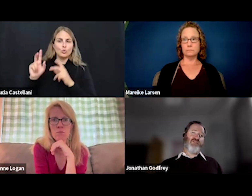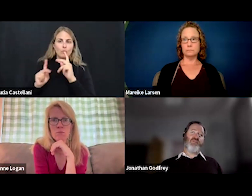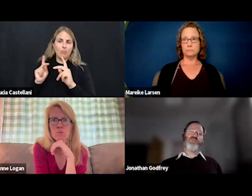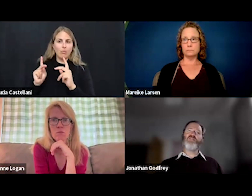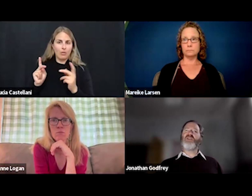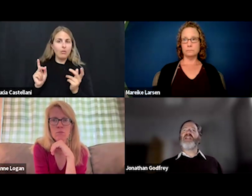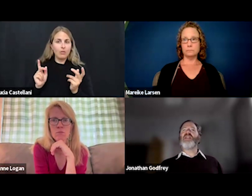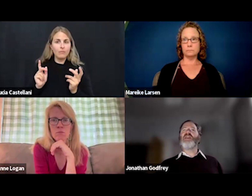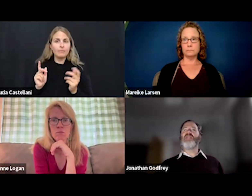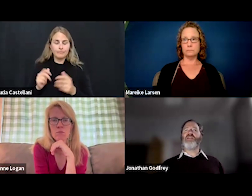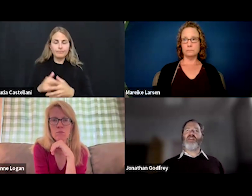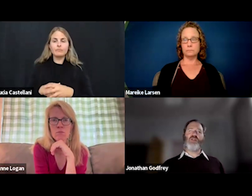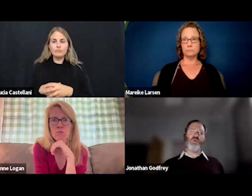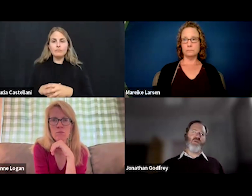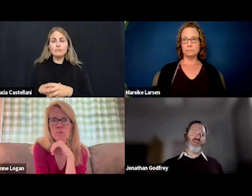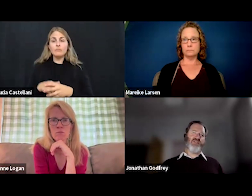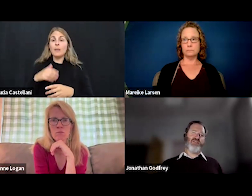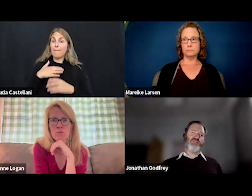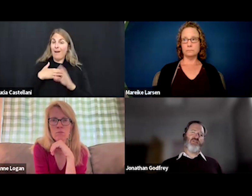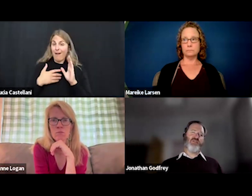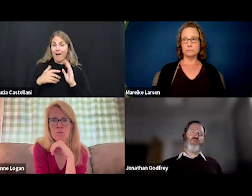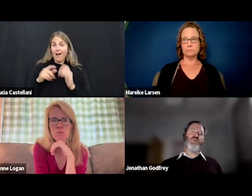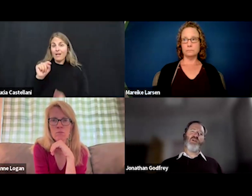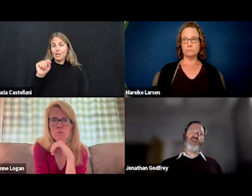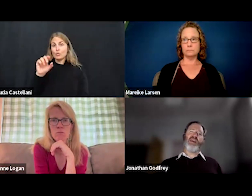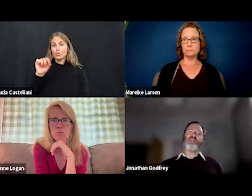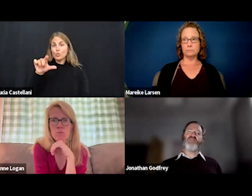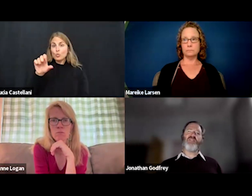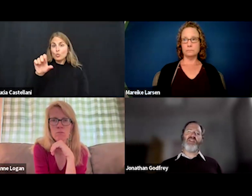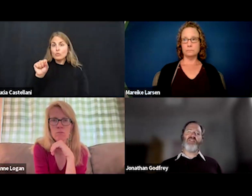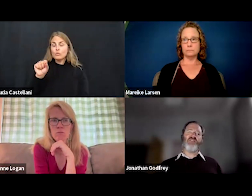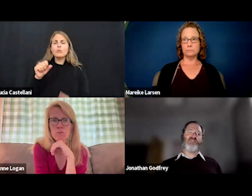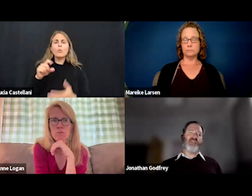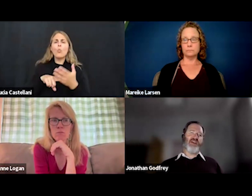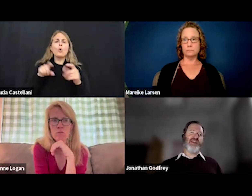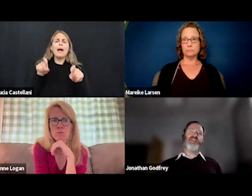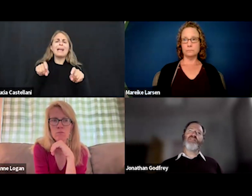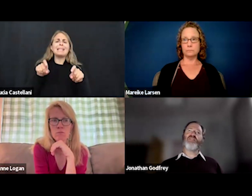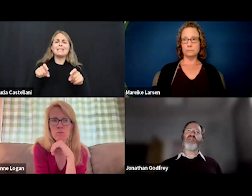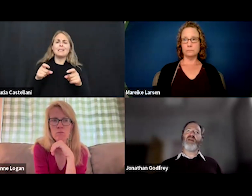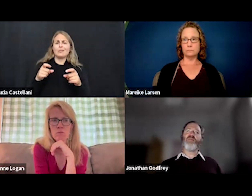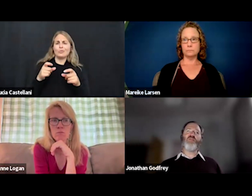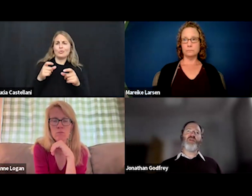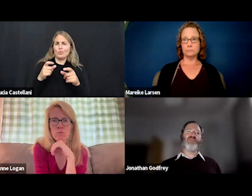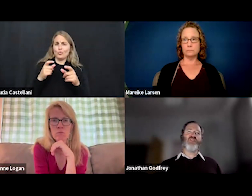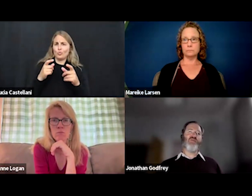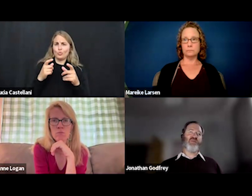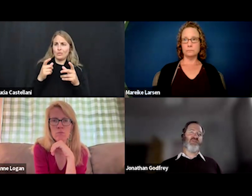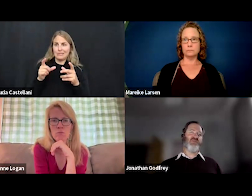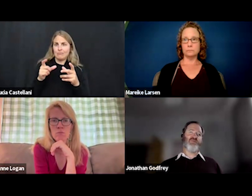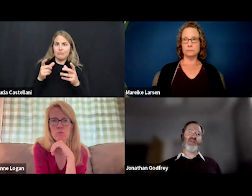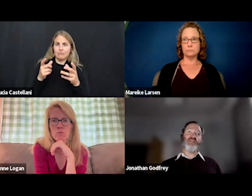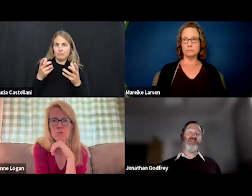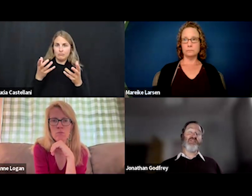The tools that I needed in order to do work as a statistician that I needed to develop for myself because they didn't